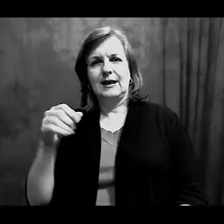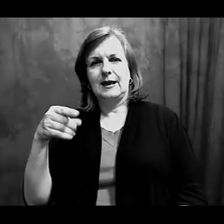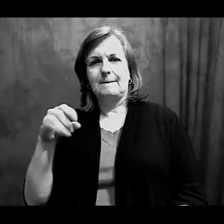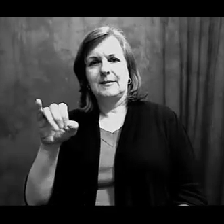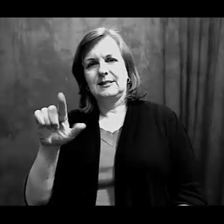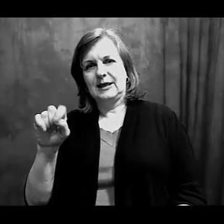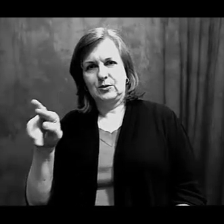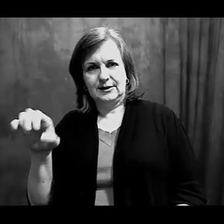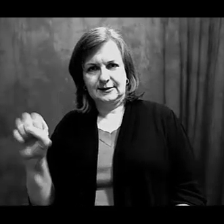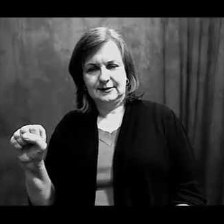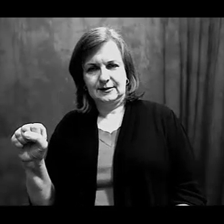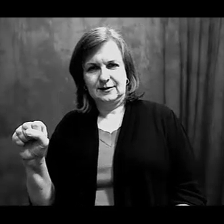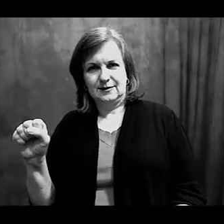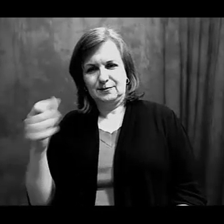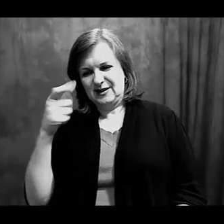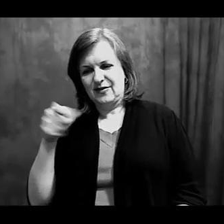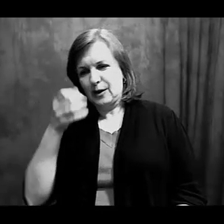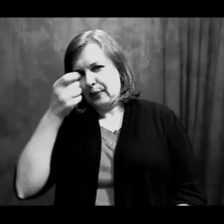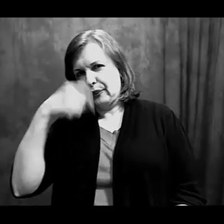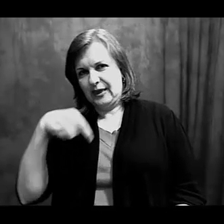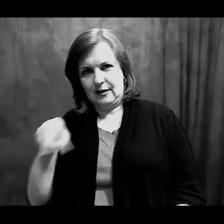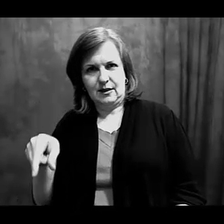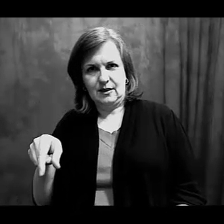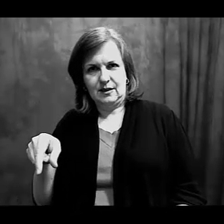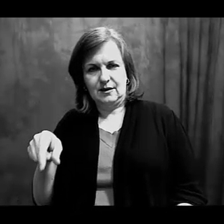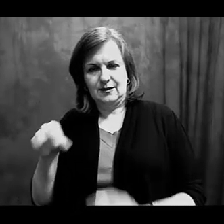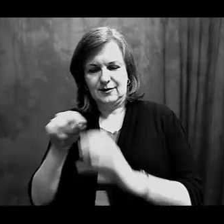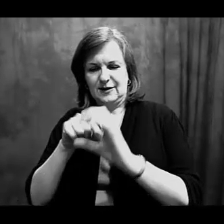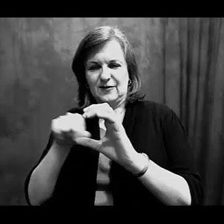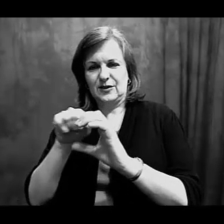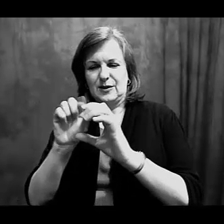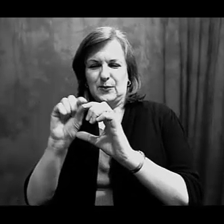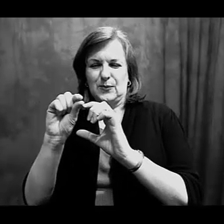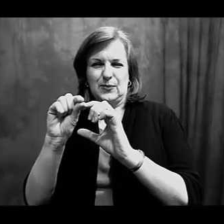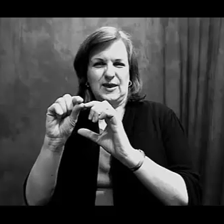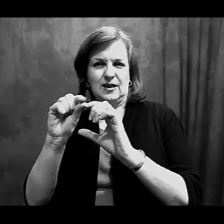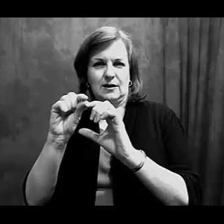because they are thin - thin walled - very small